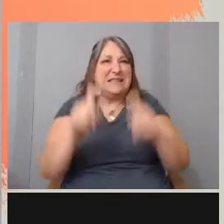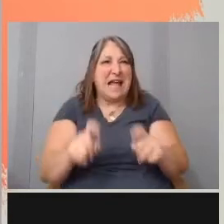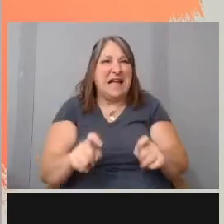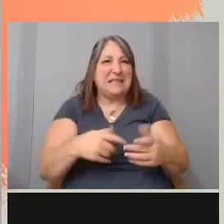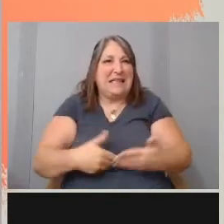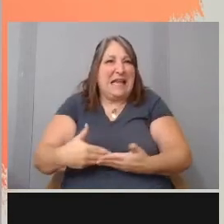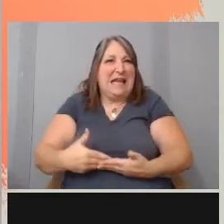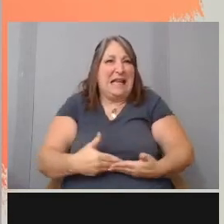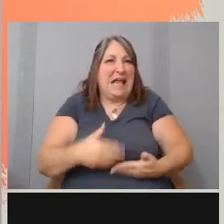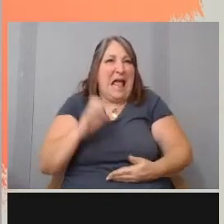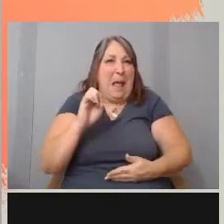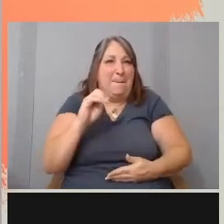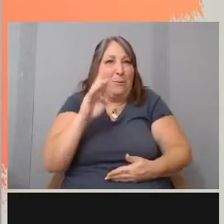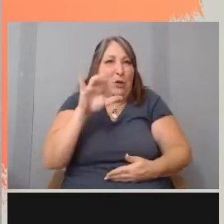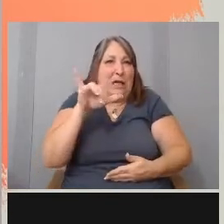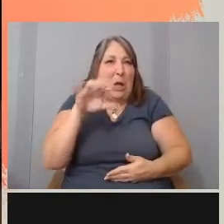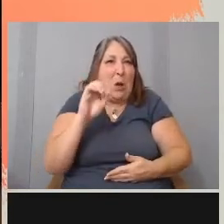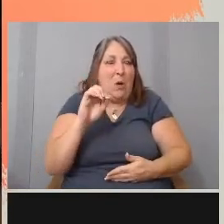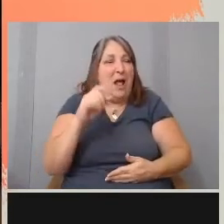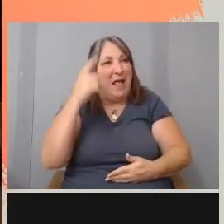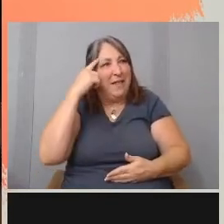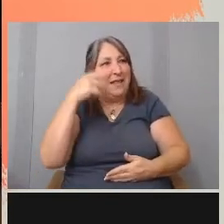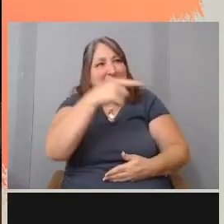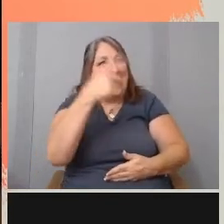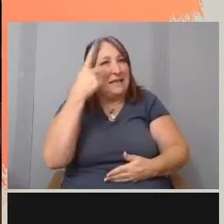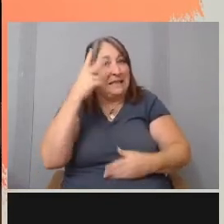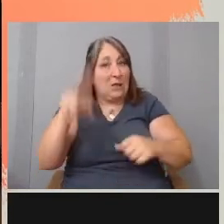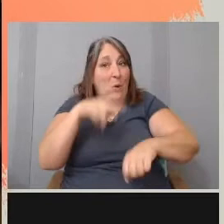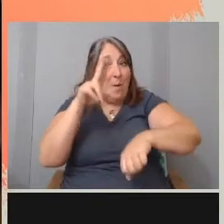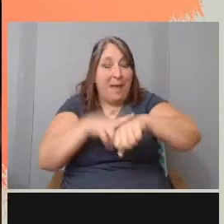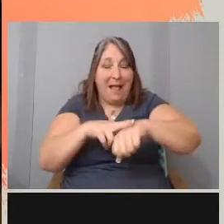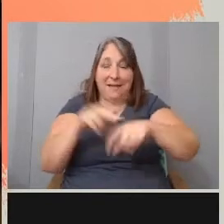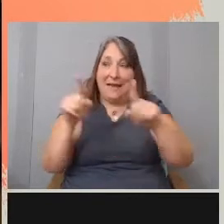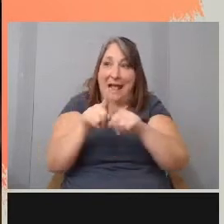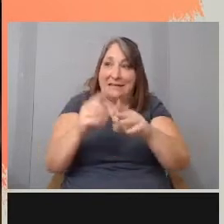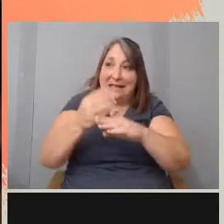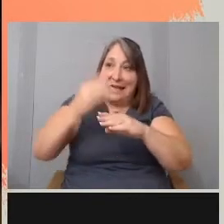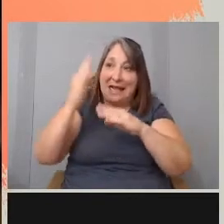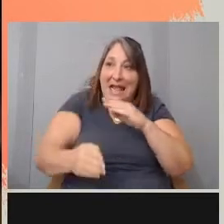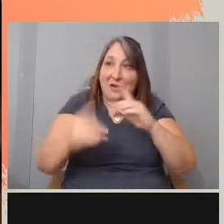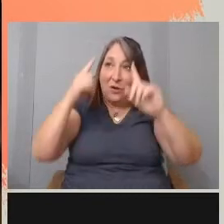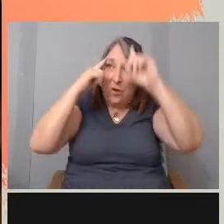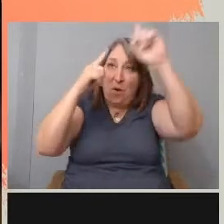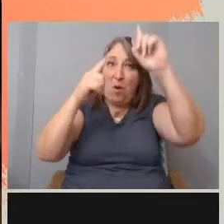You know, I think they see normality as the end goal, and just sort of assuming that